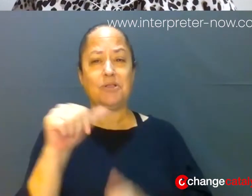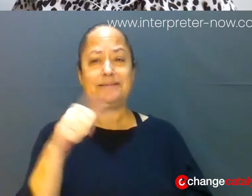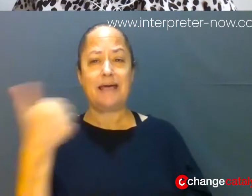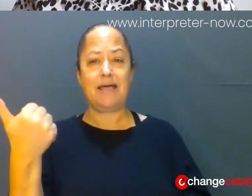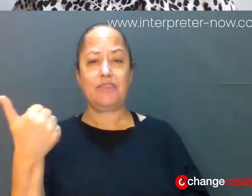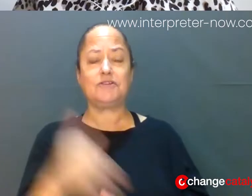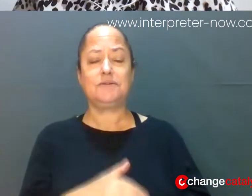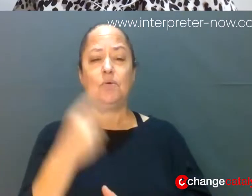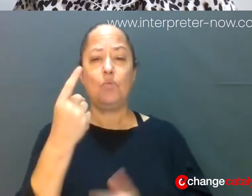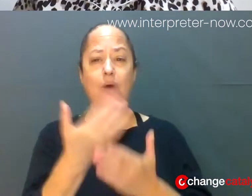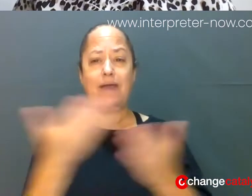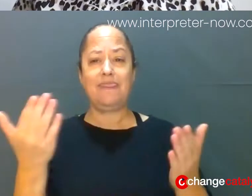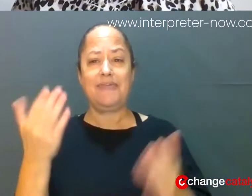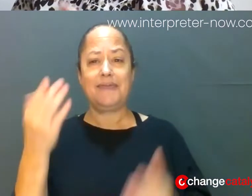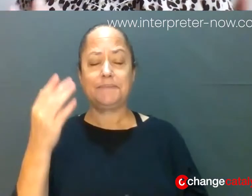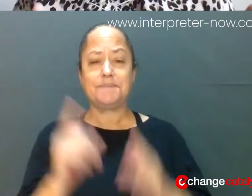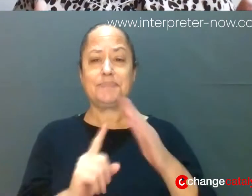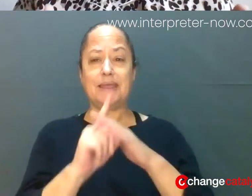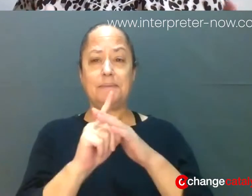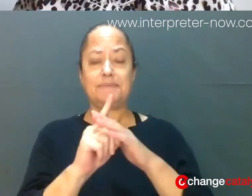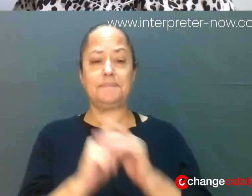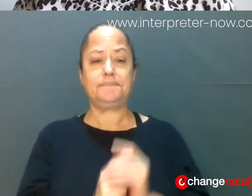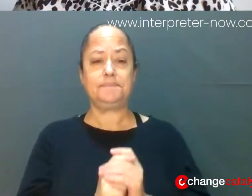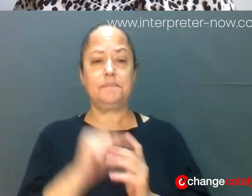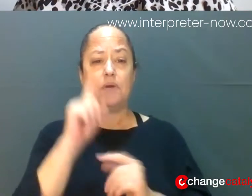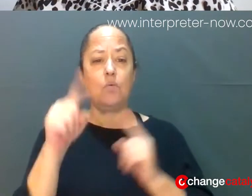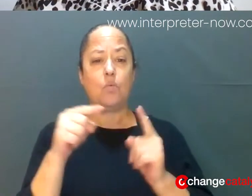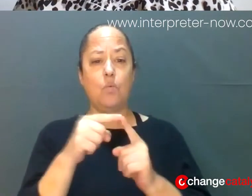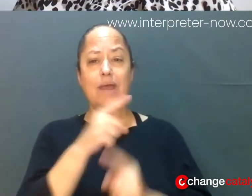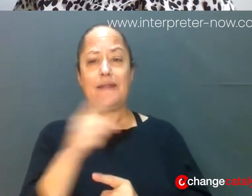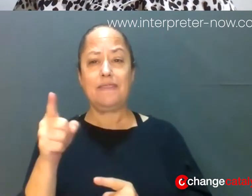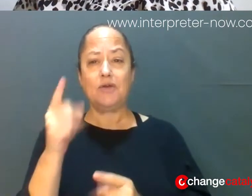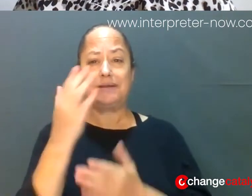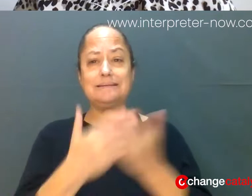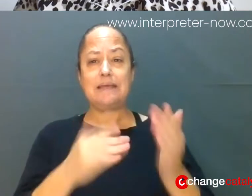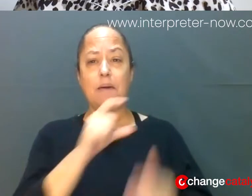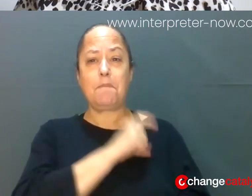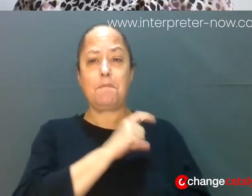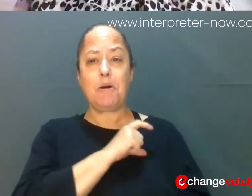One of the things that come to mind is when there were some police shootings that became